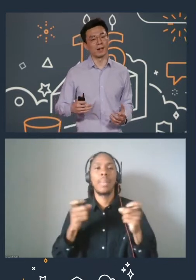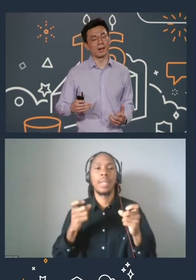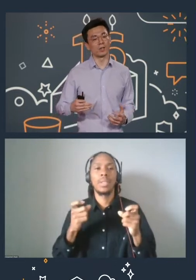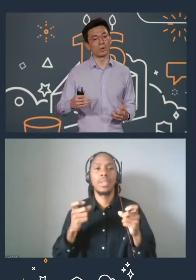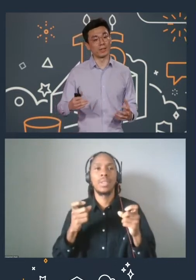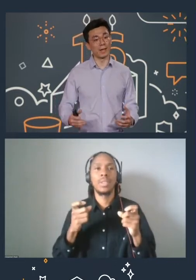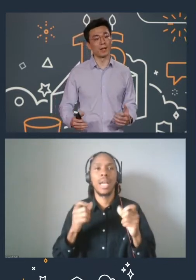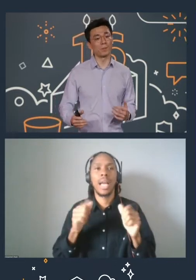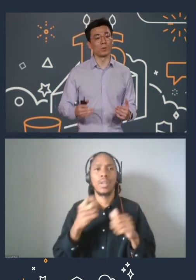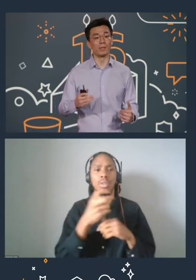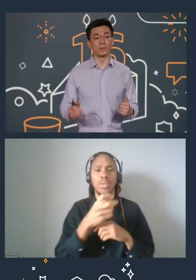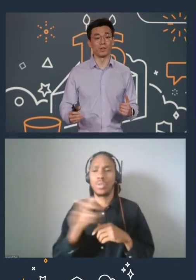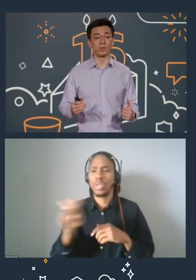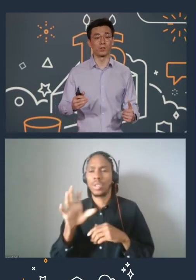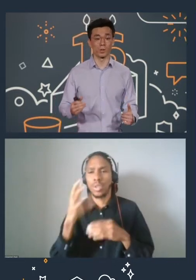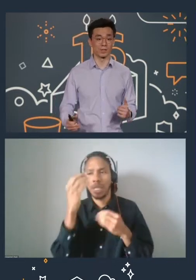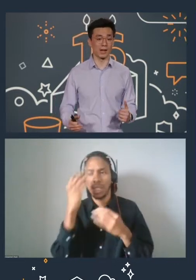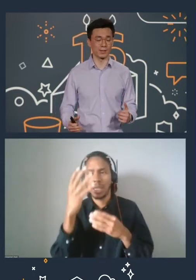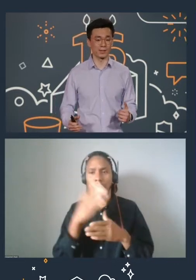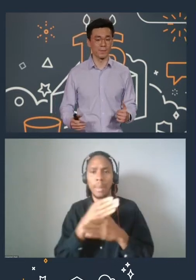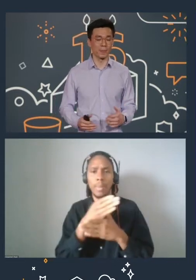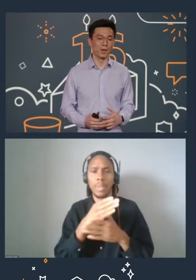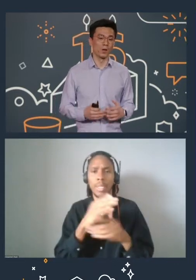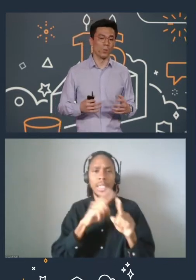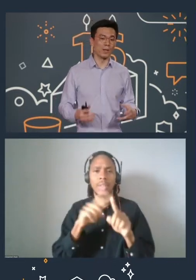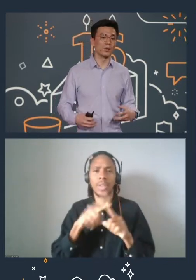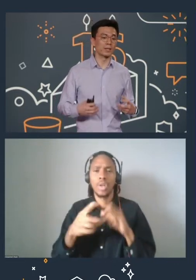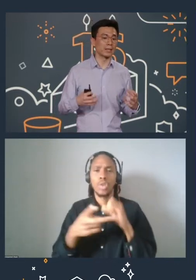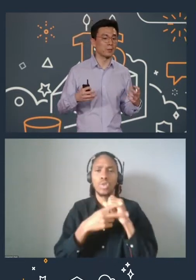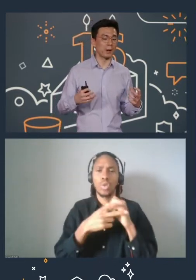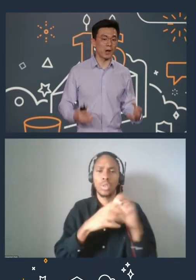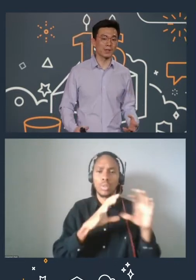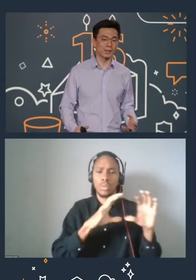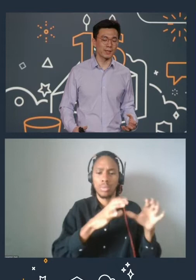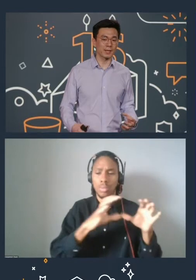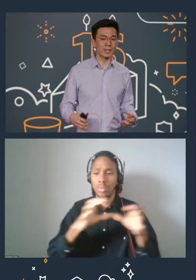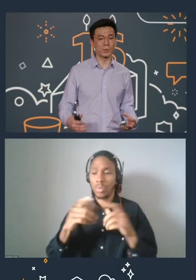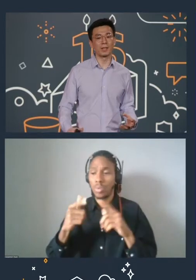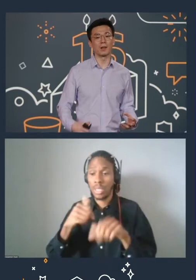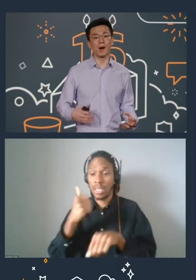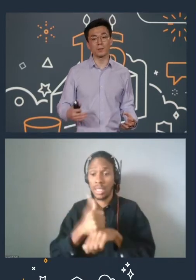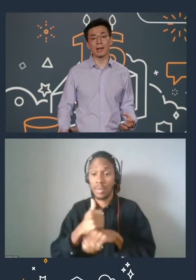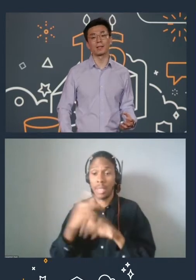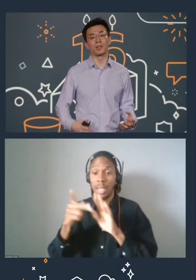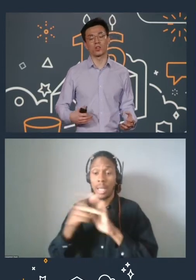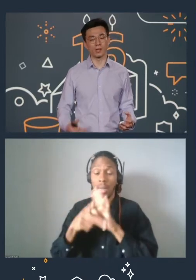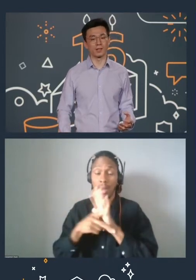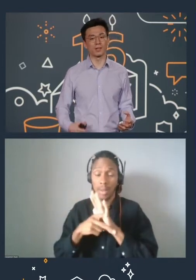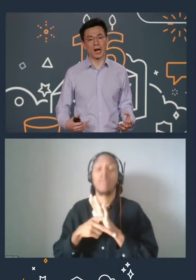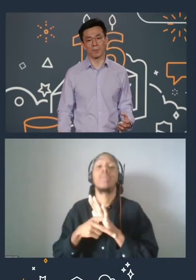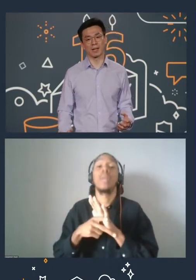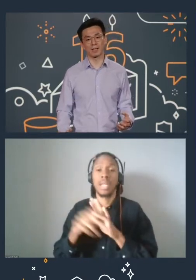your data between different storage classes. Once you set up the policies, as we then automatically transition objects